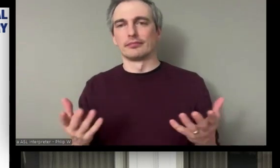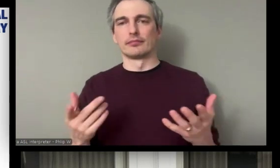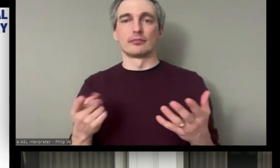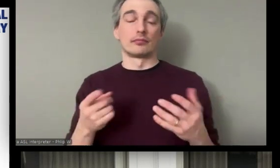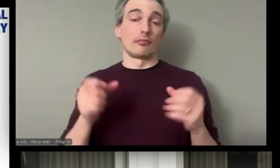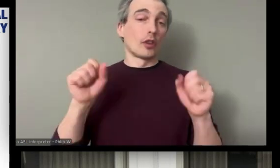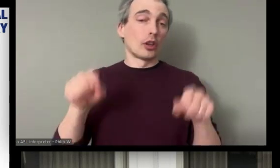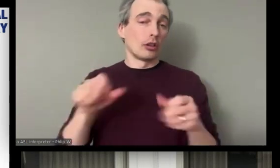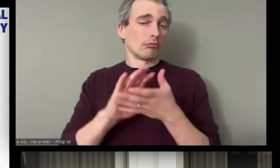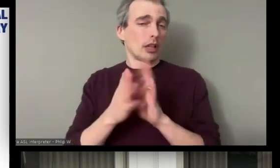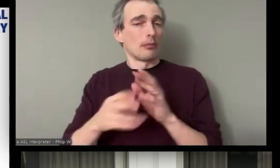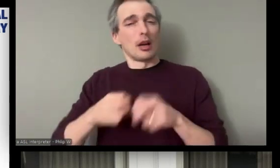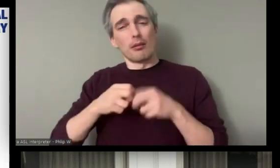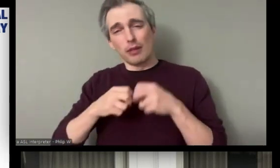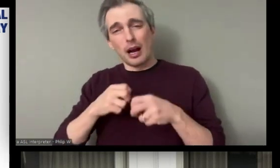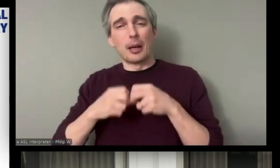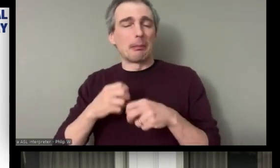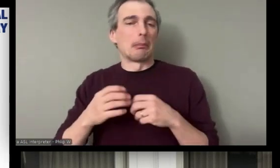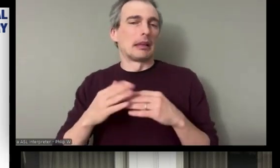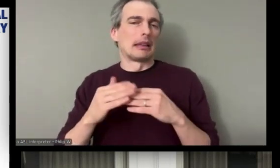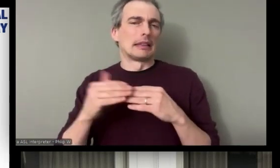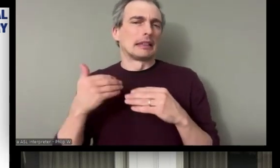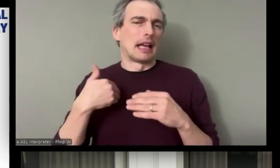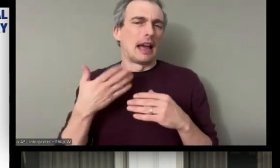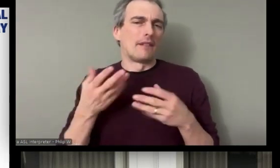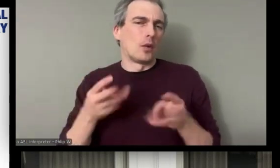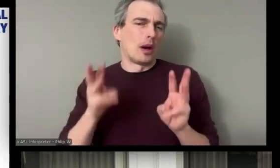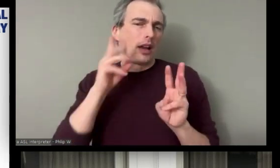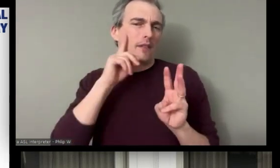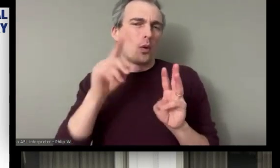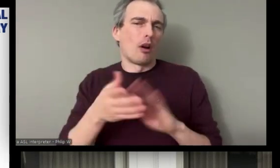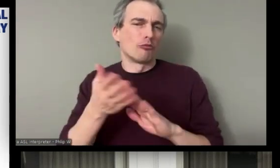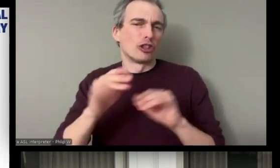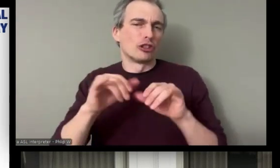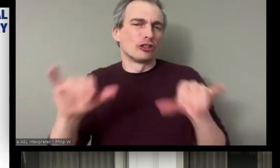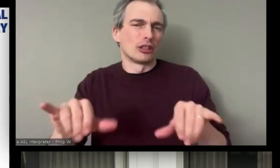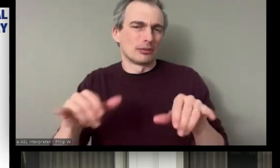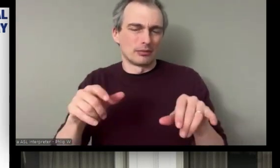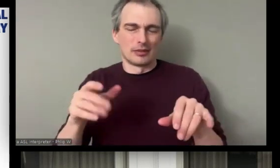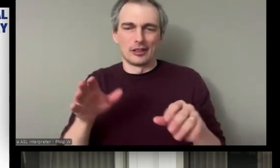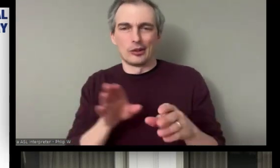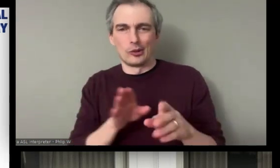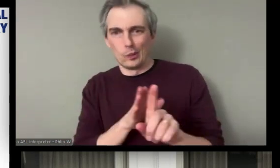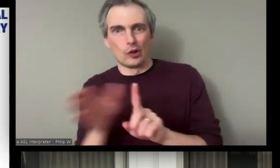operating system way to work around it. Adjusting height is another interesting piece.